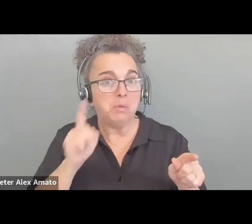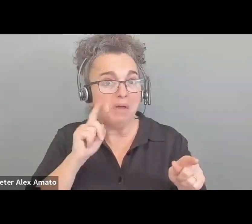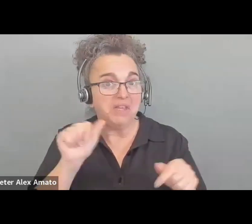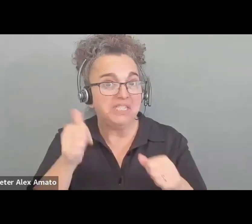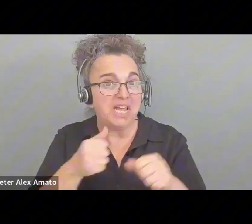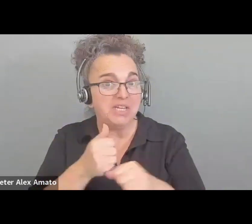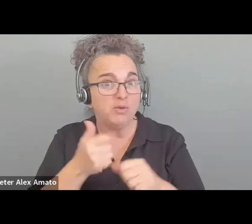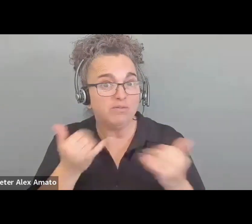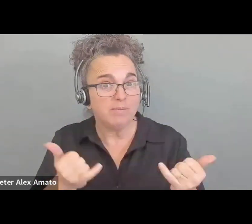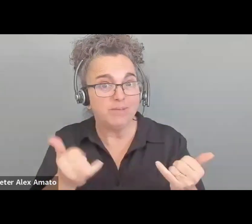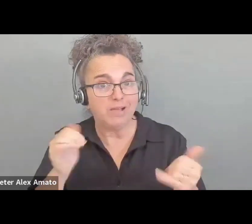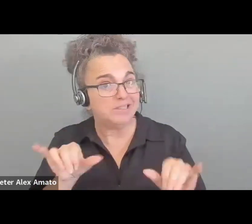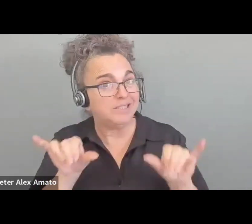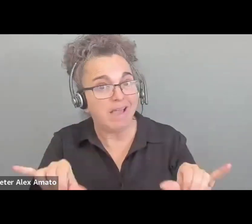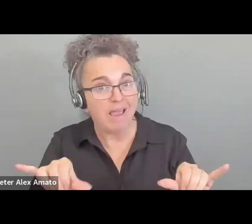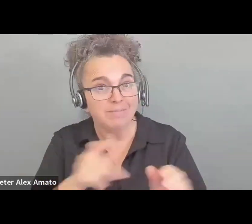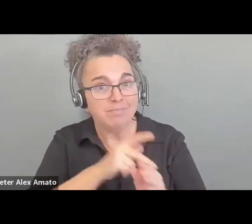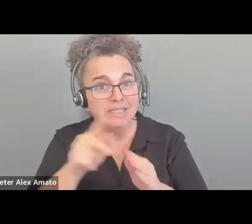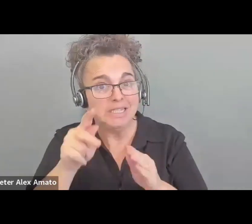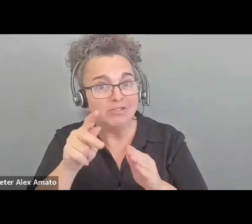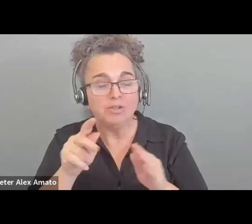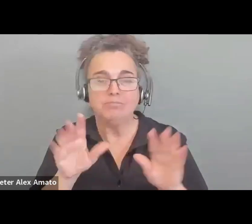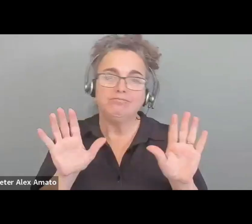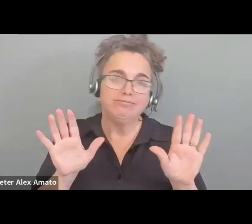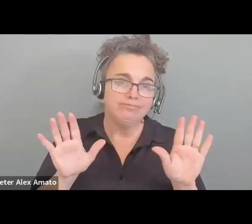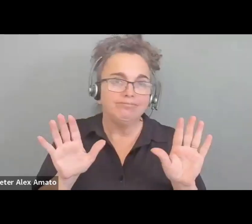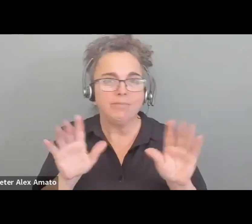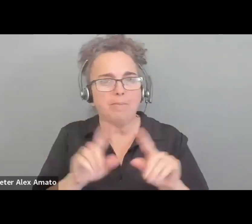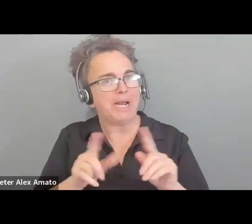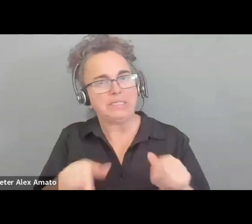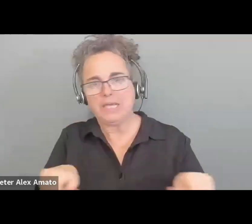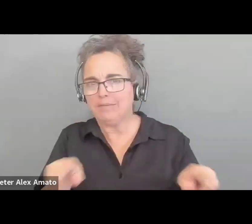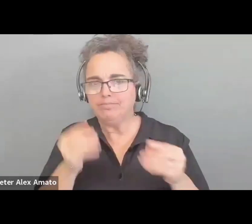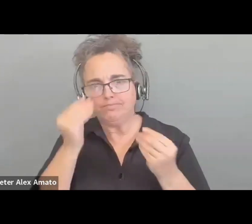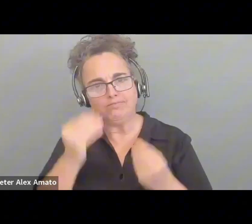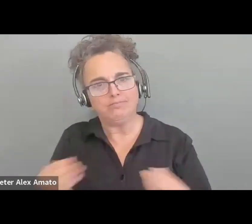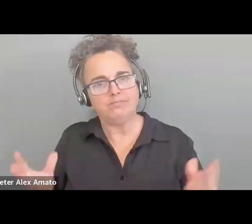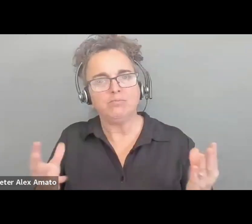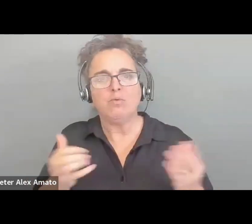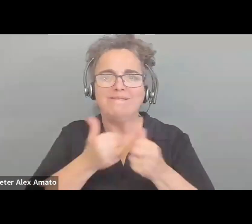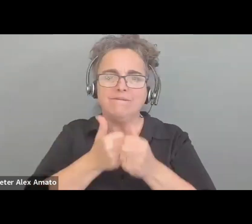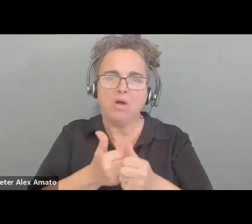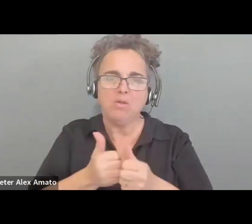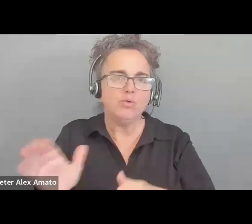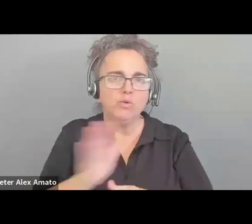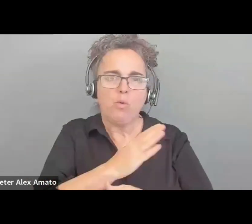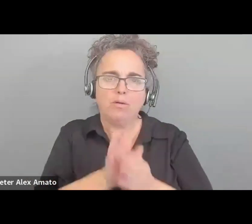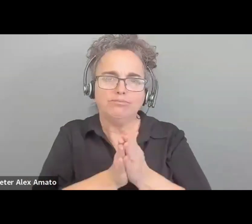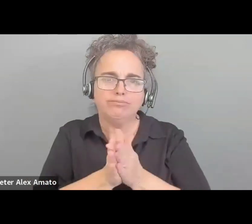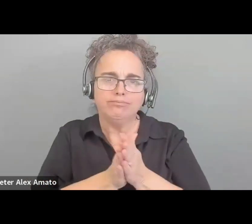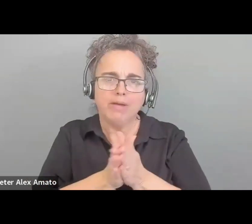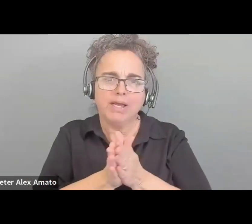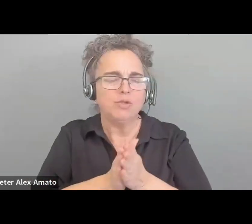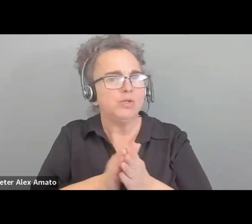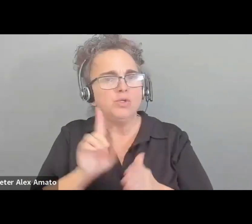I have no idea. But I keep saying to them, follow your passions. Do what you love and what you're good at.